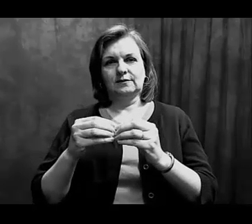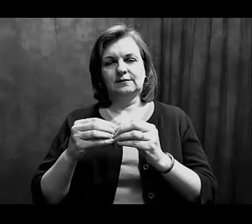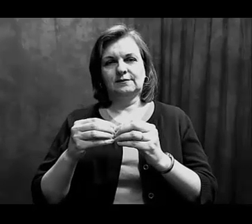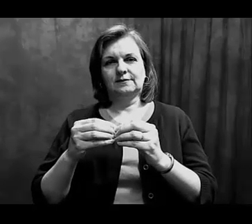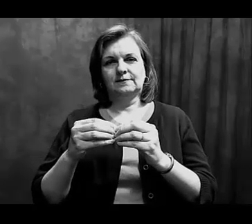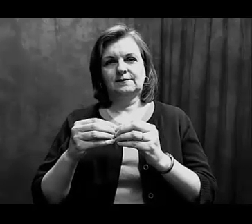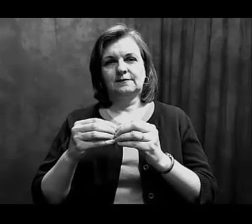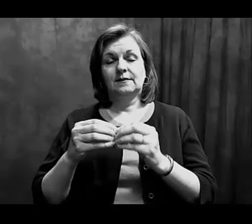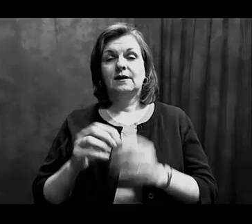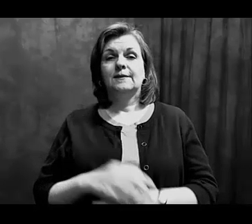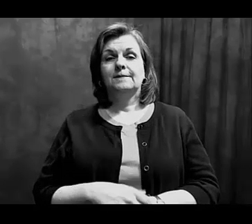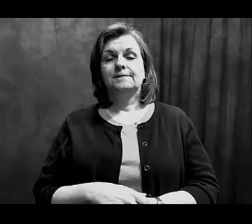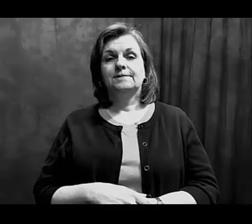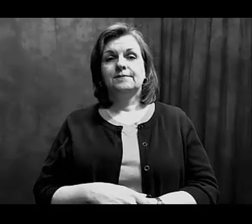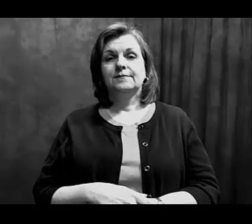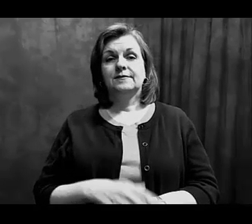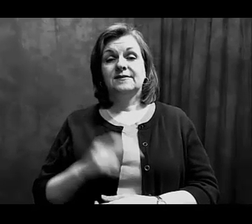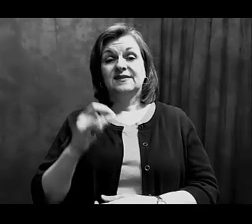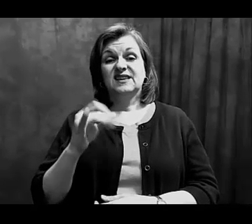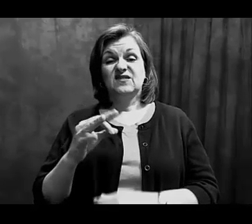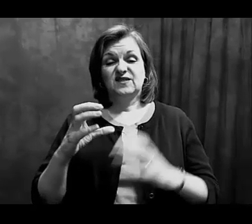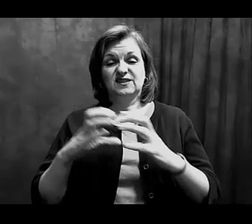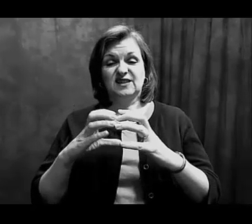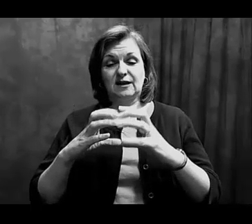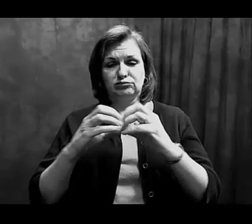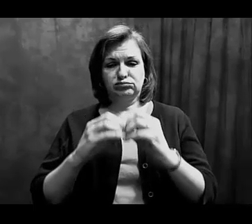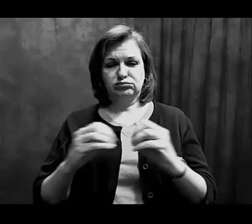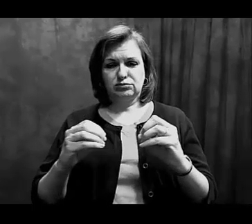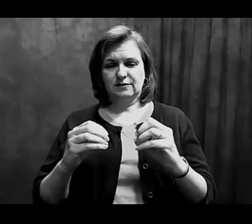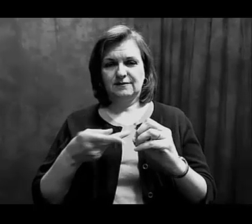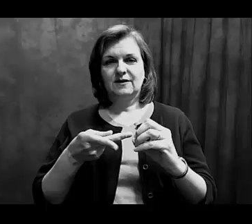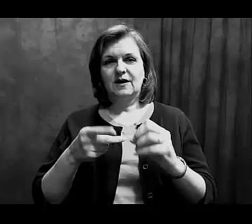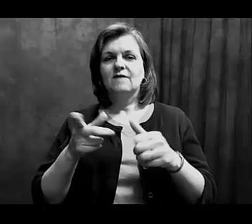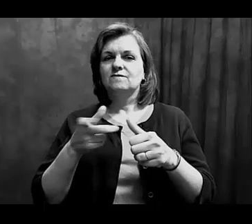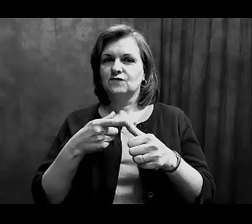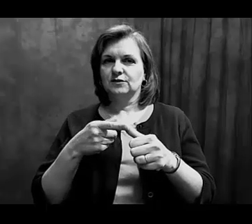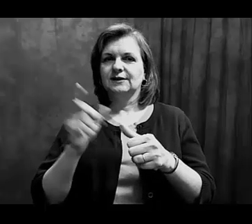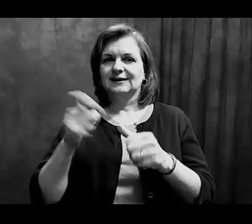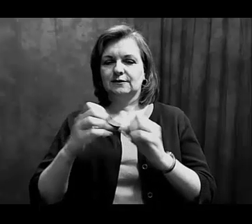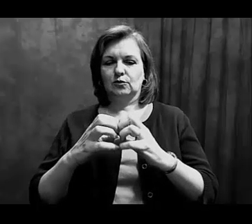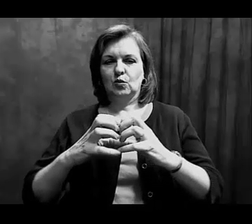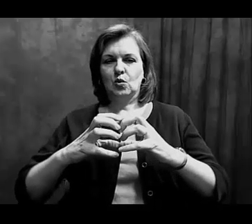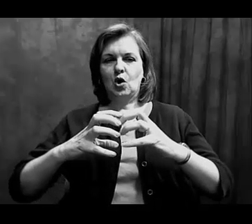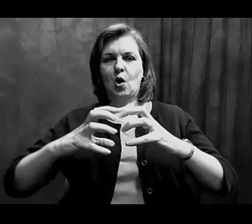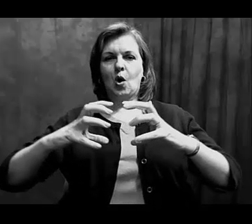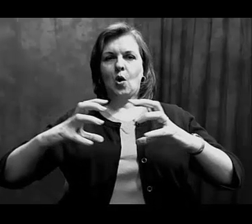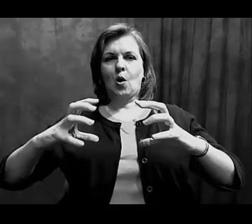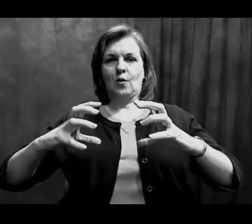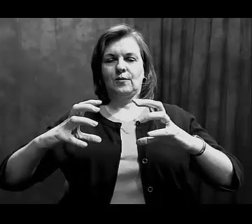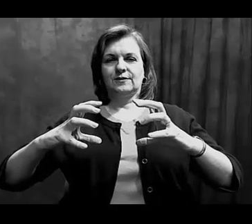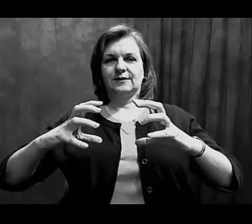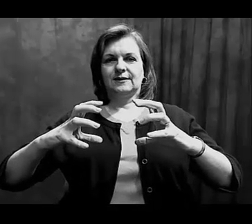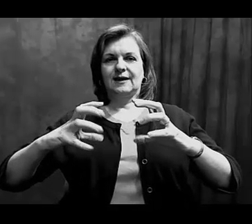if we're going to divide a cell in half -- it has to get bigger first so the cell grows and grows and grows